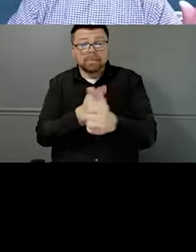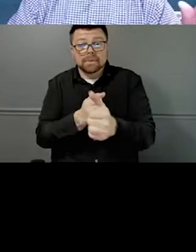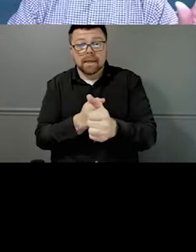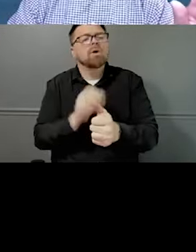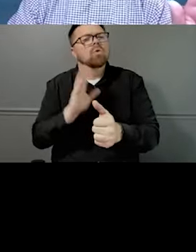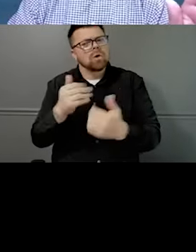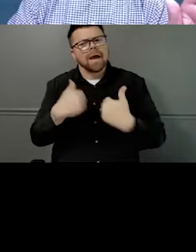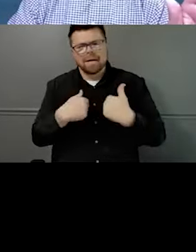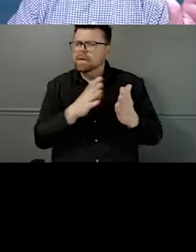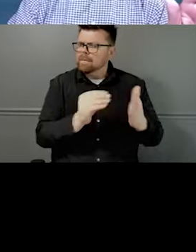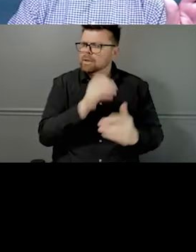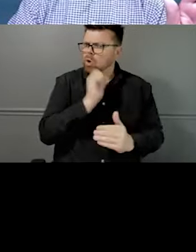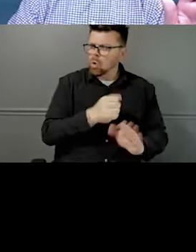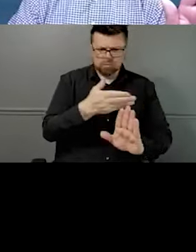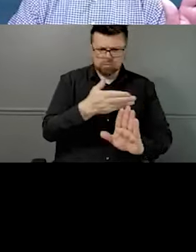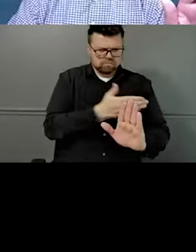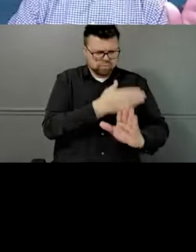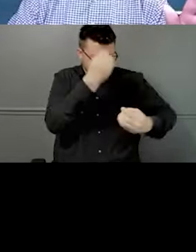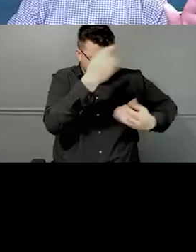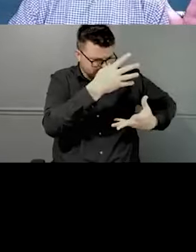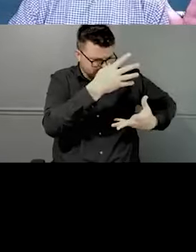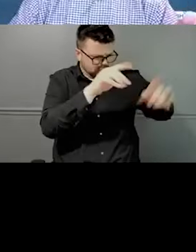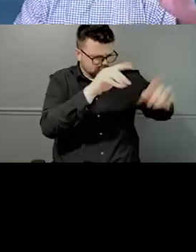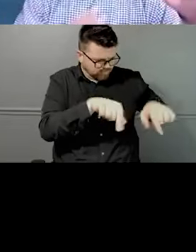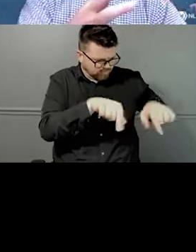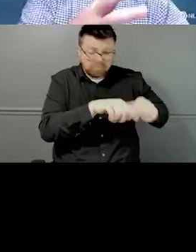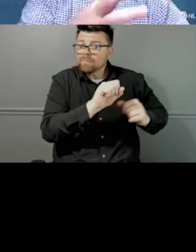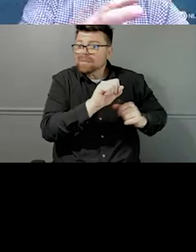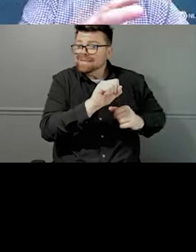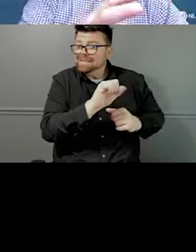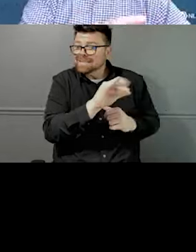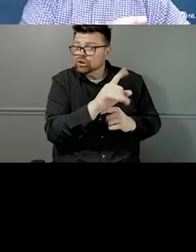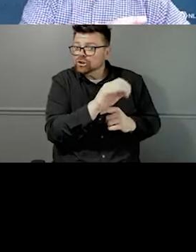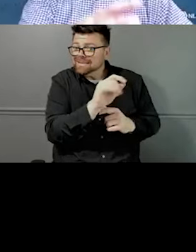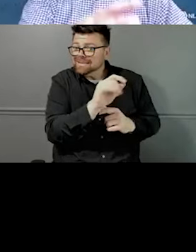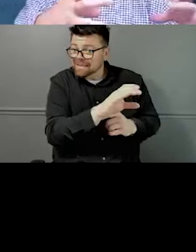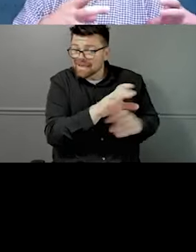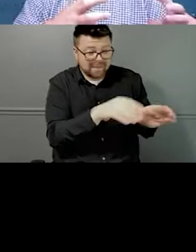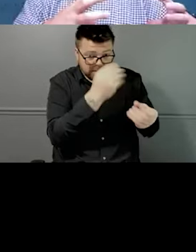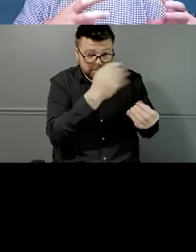one with the synergistic activity information. You can copy that information